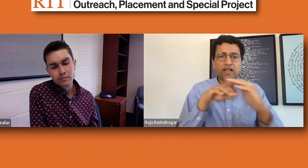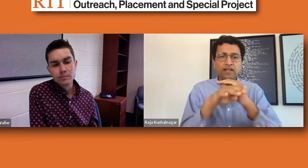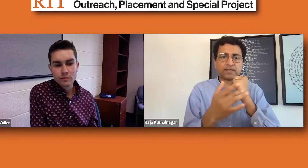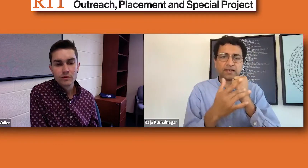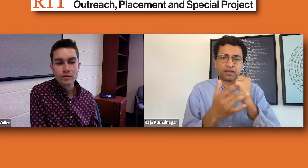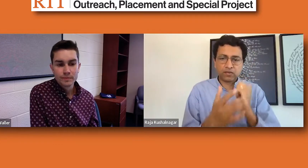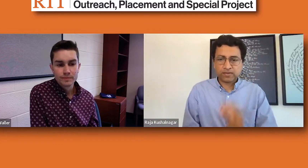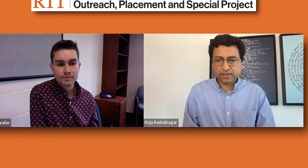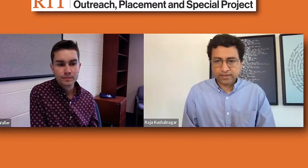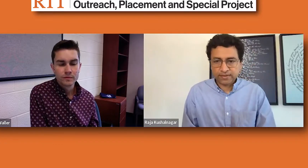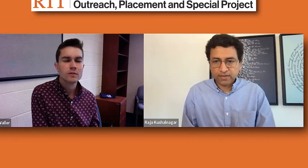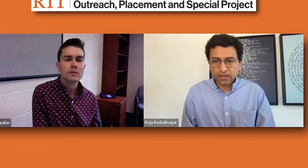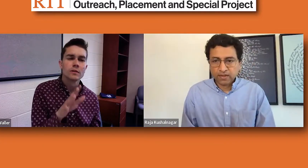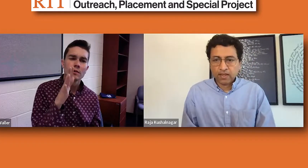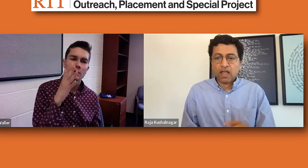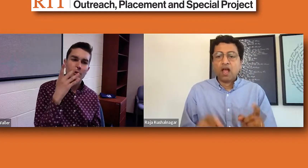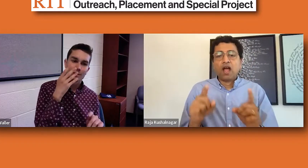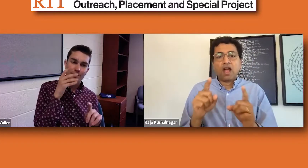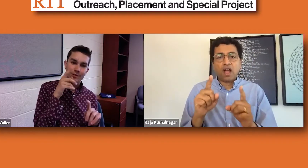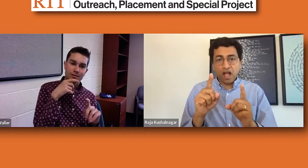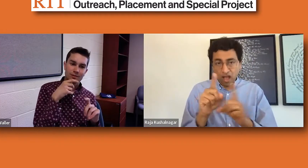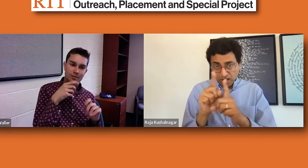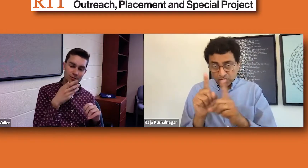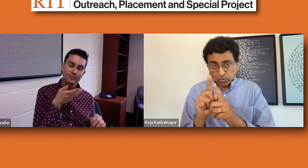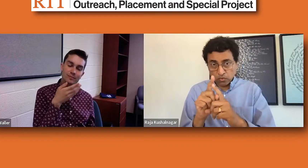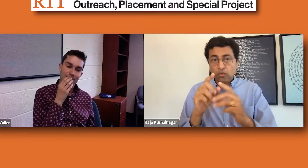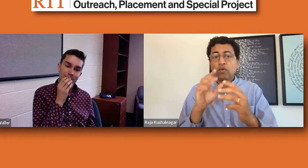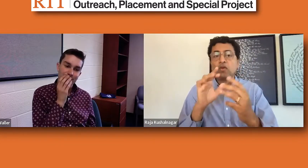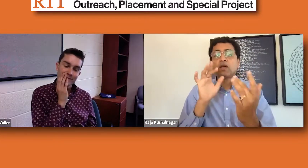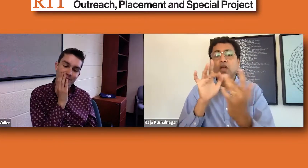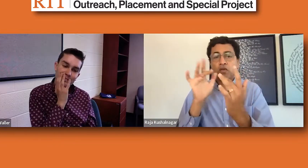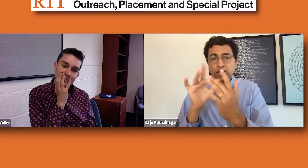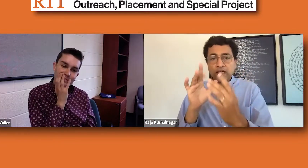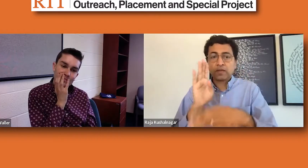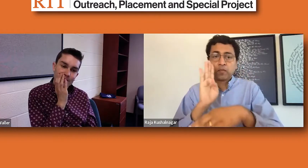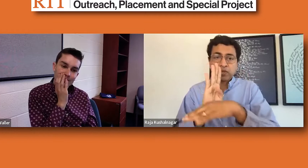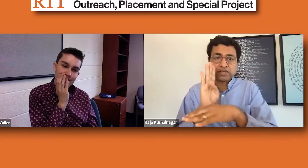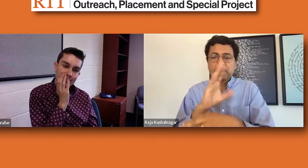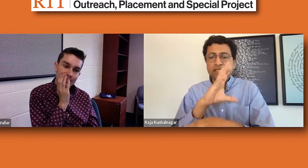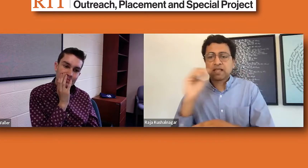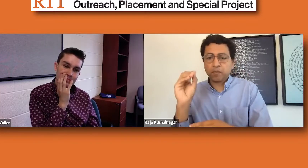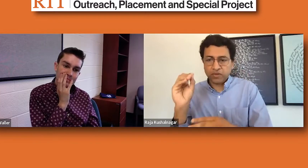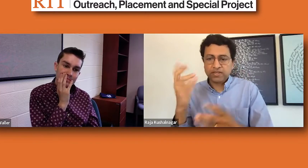What is most effective as far as access technology? I just also wanted to add